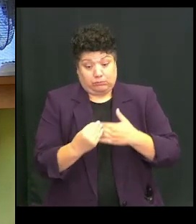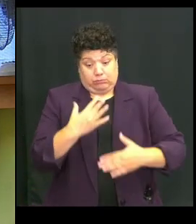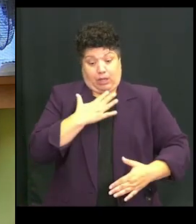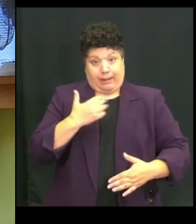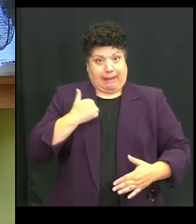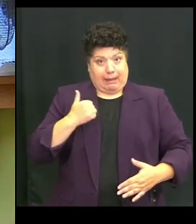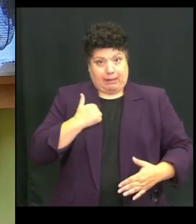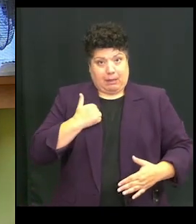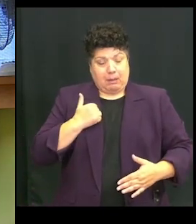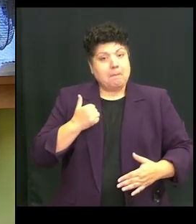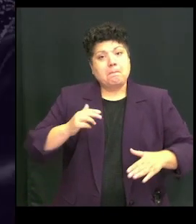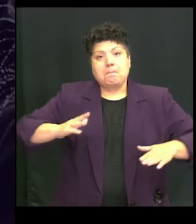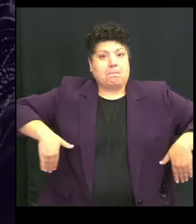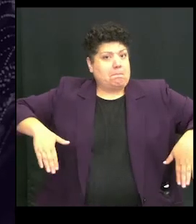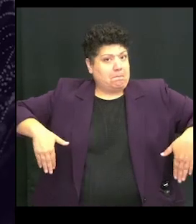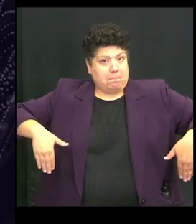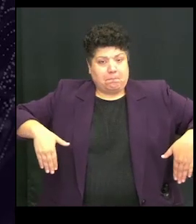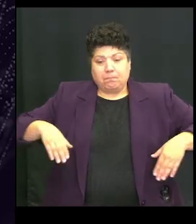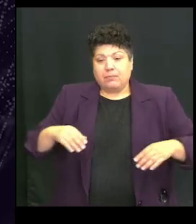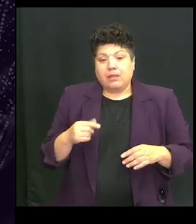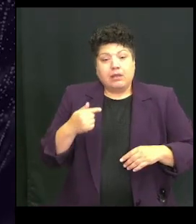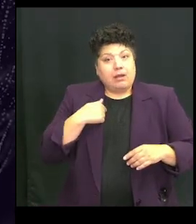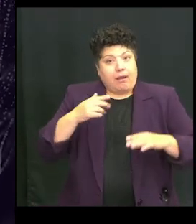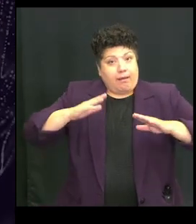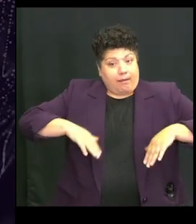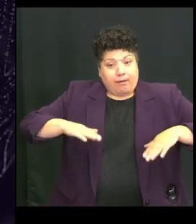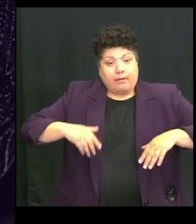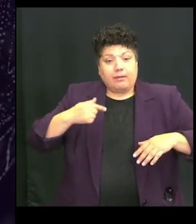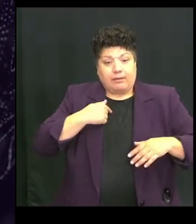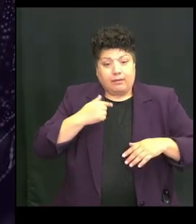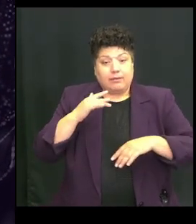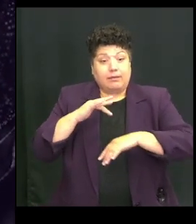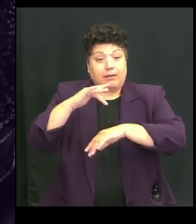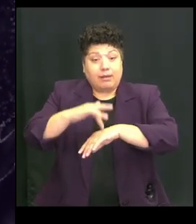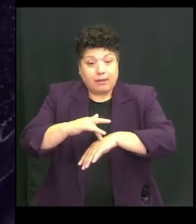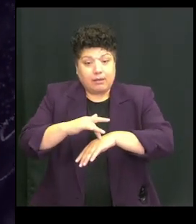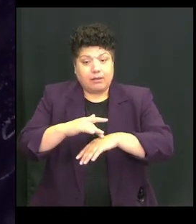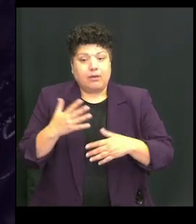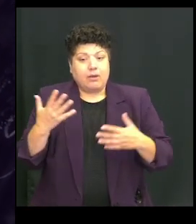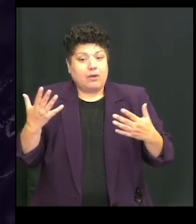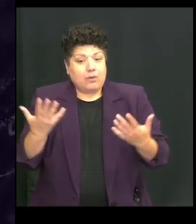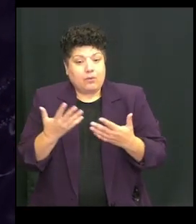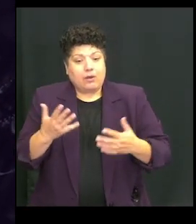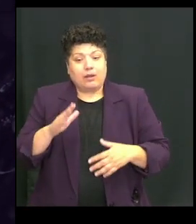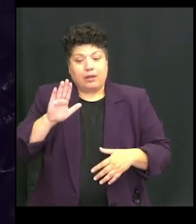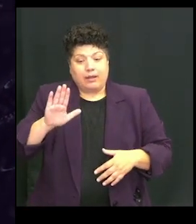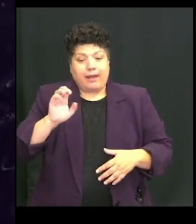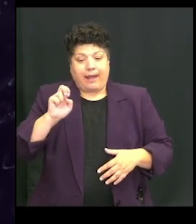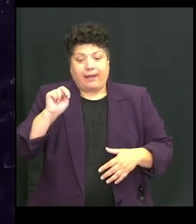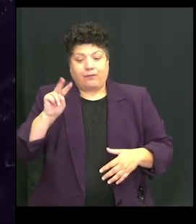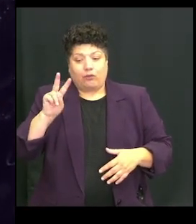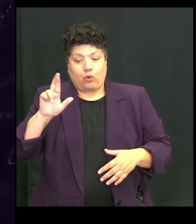I personally haven't done work in this area yet, so I want to give a shout out to the Environics Institute for monitoring